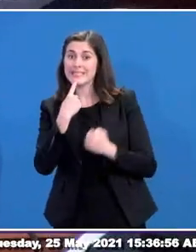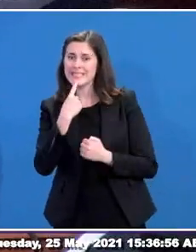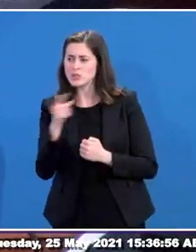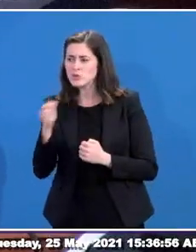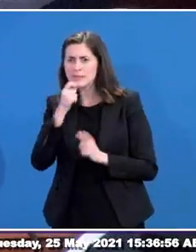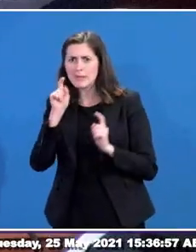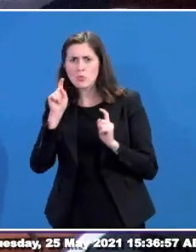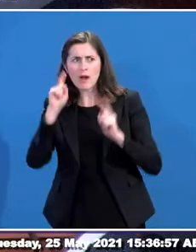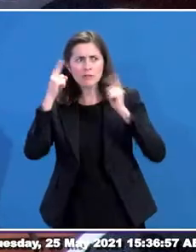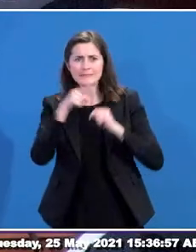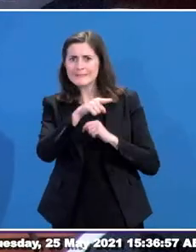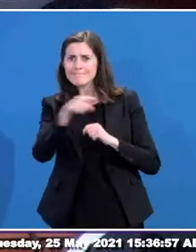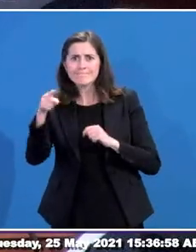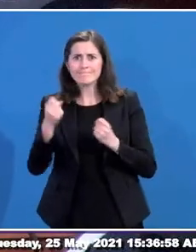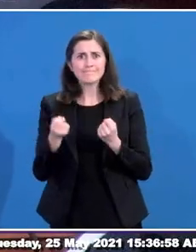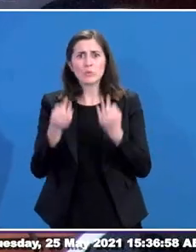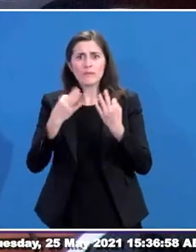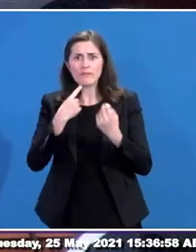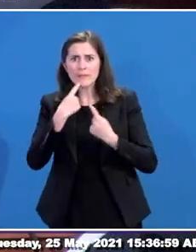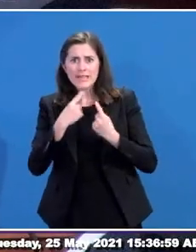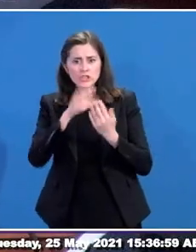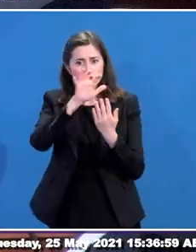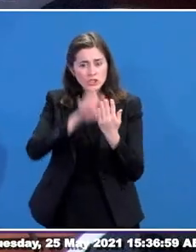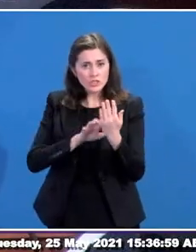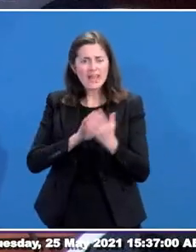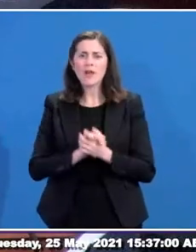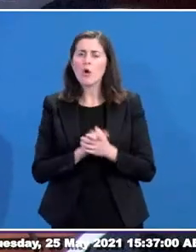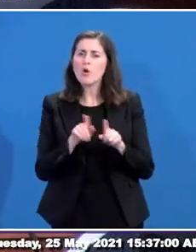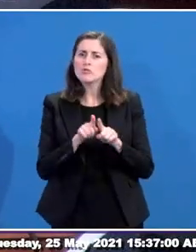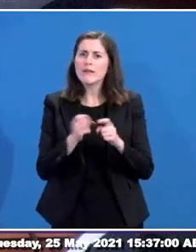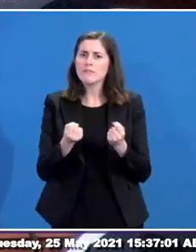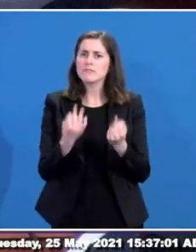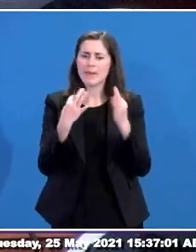was no buckle guard for Melissa, meaning she could not legally be